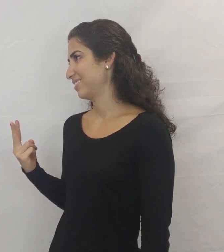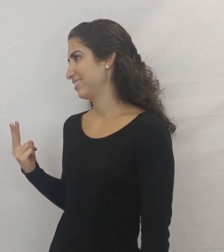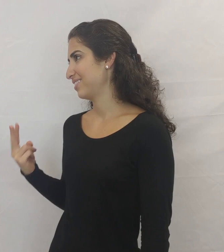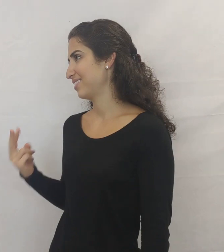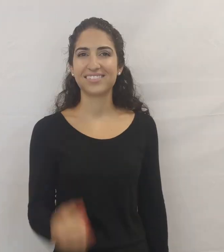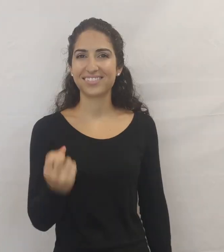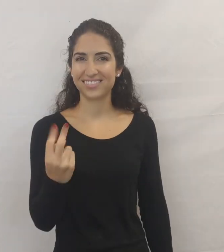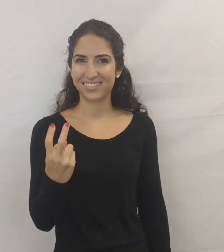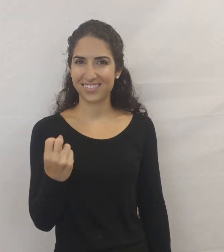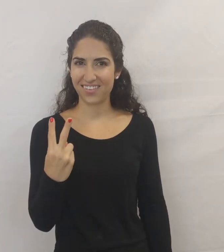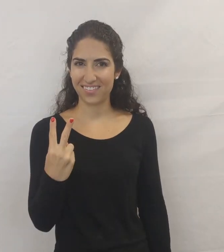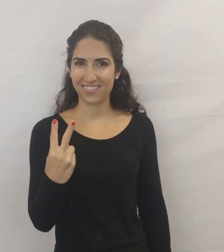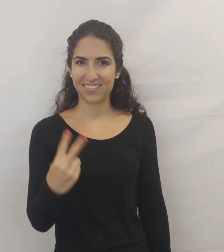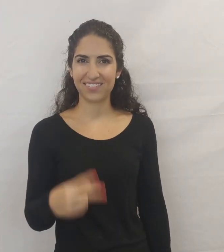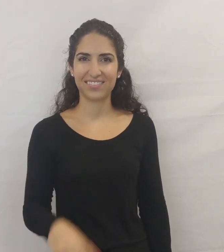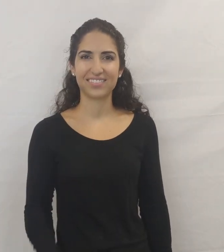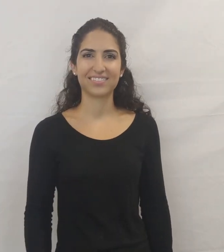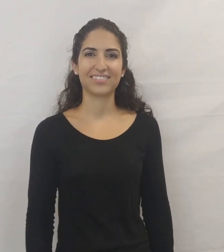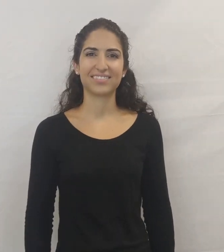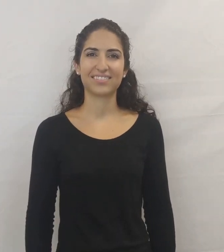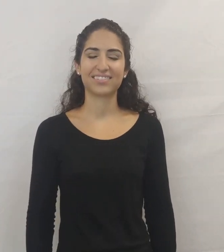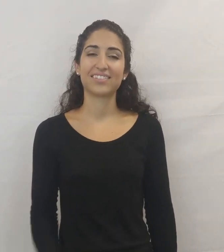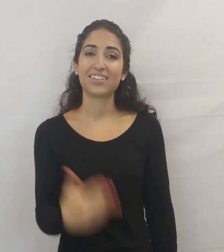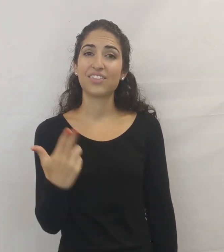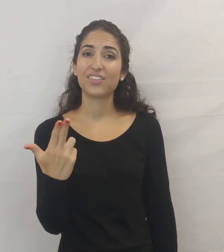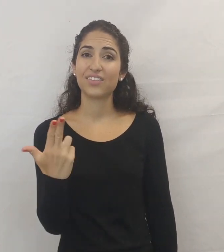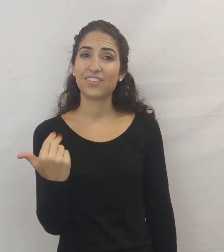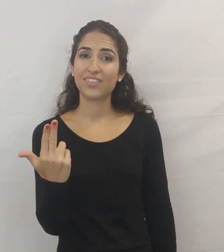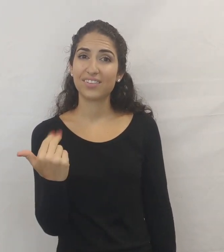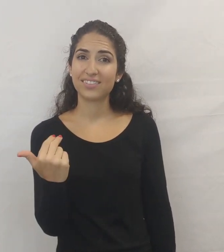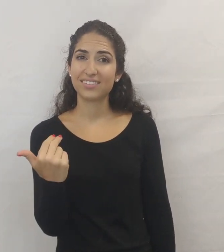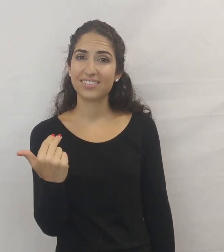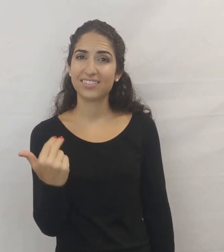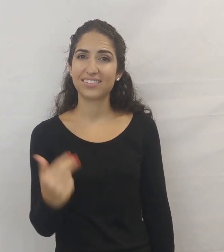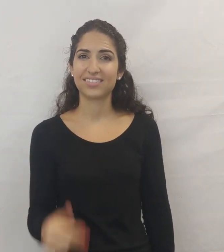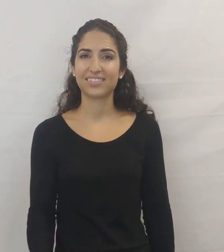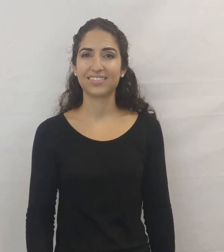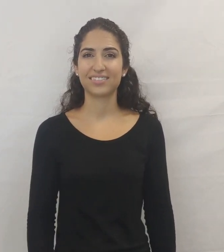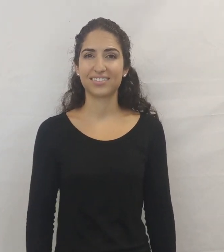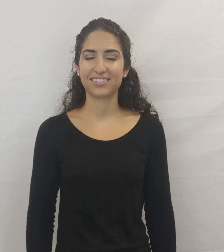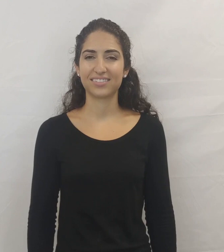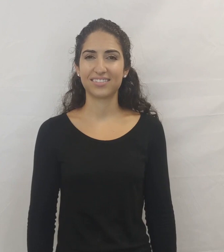TWELVE THIRTEEN (13)